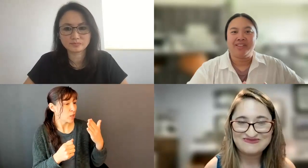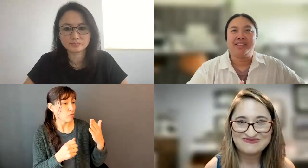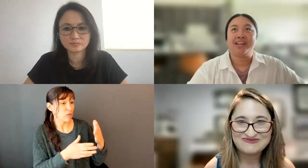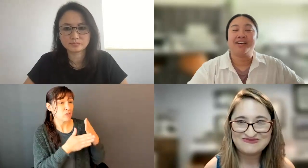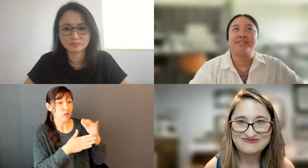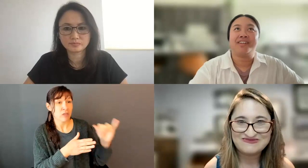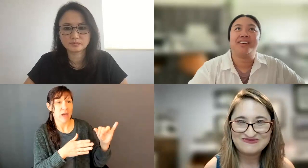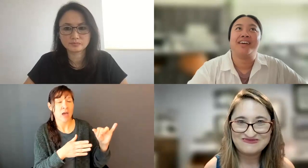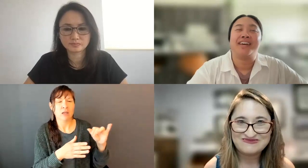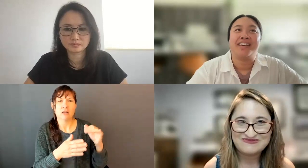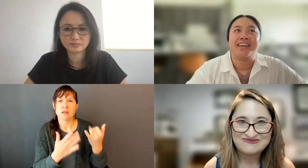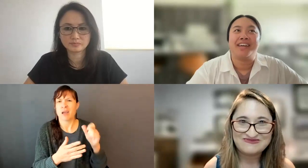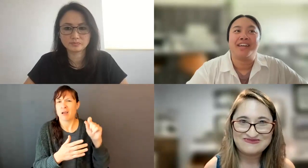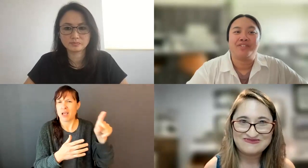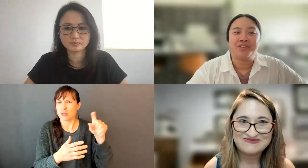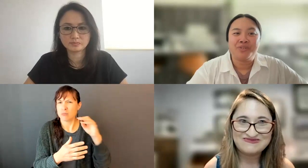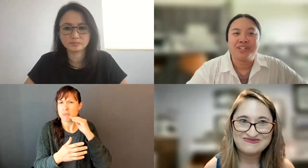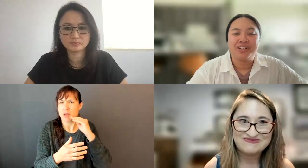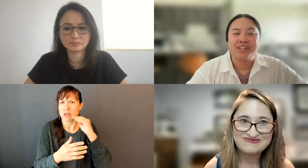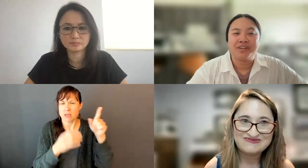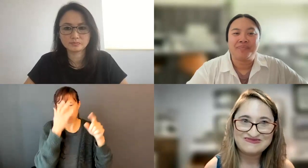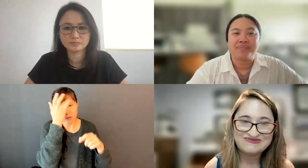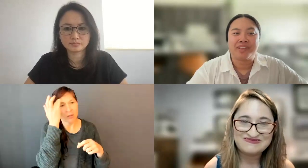Melody, I would love if you could...